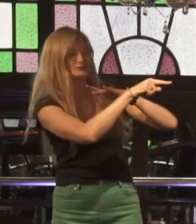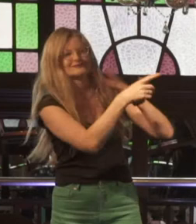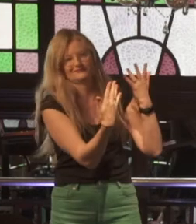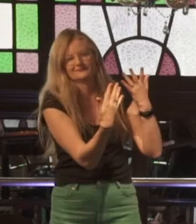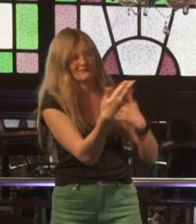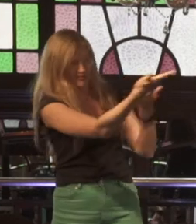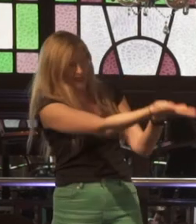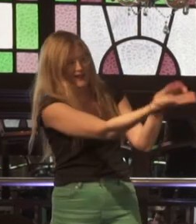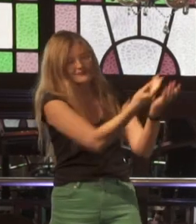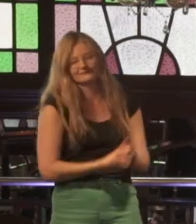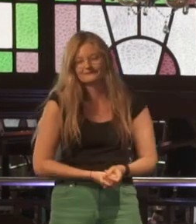There you go.